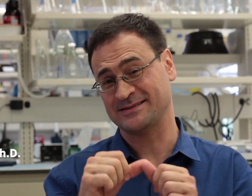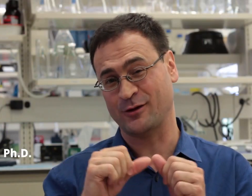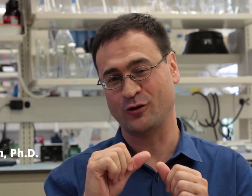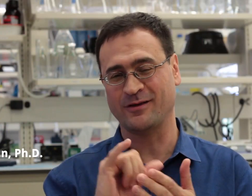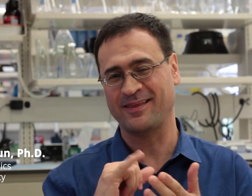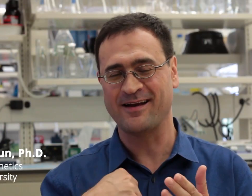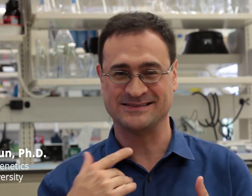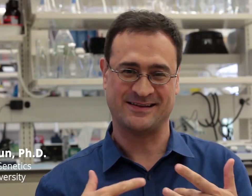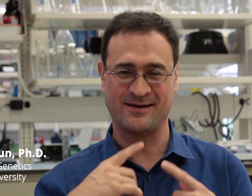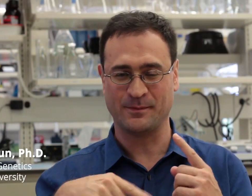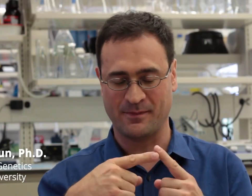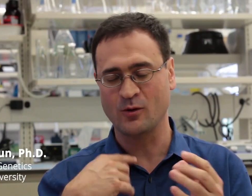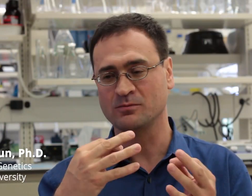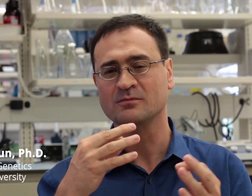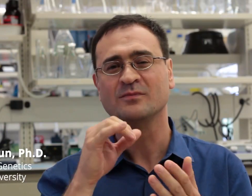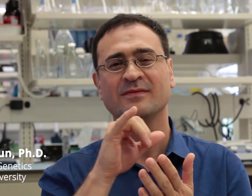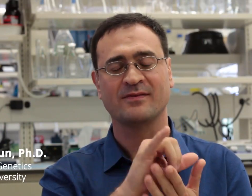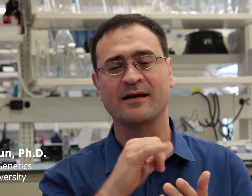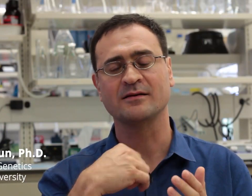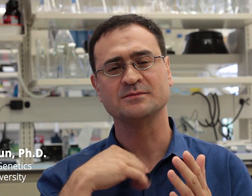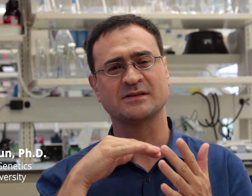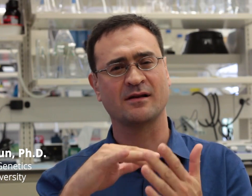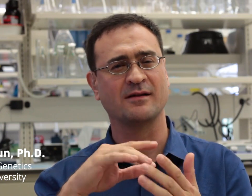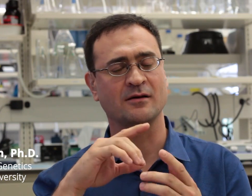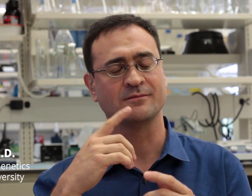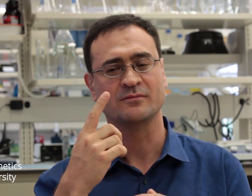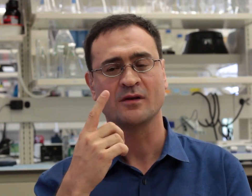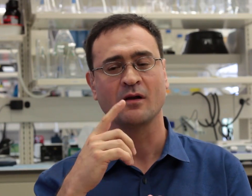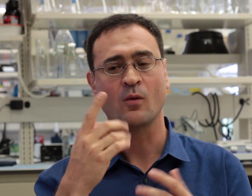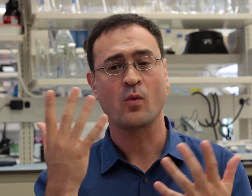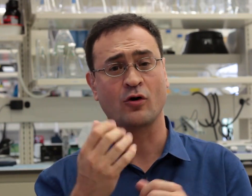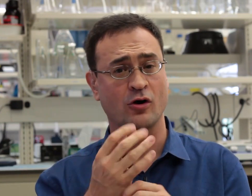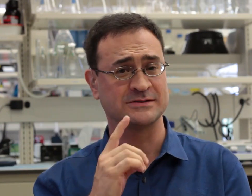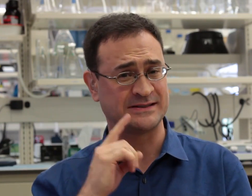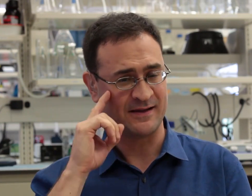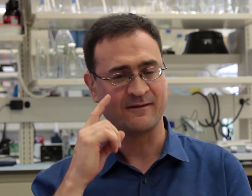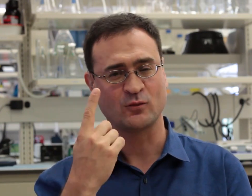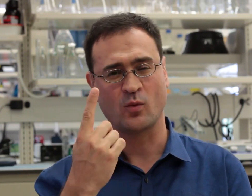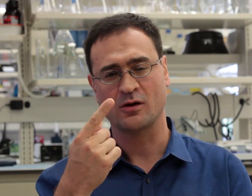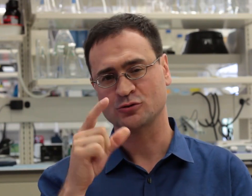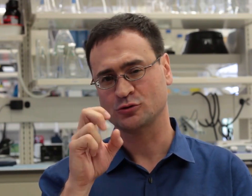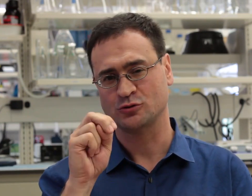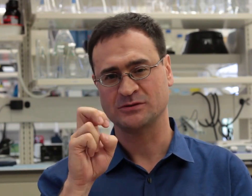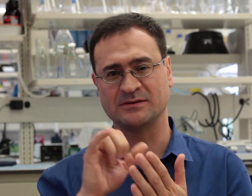The genetics area that I'm pretty excited about has been a study or the study of what causes deafness.